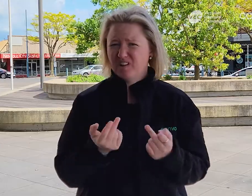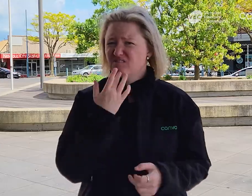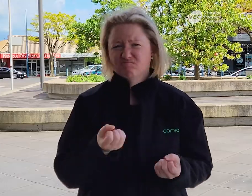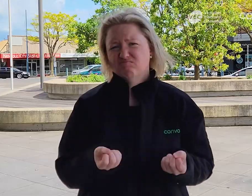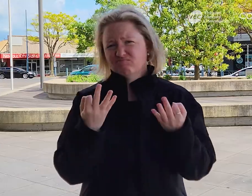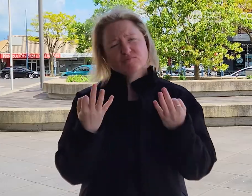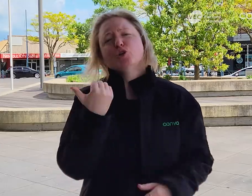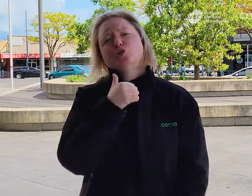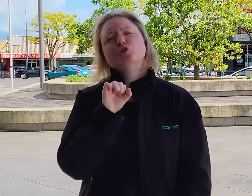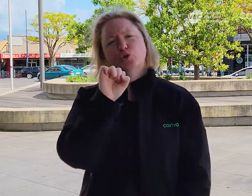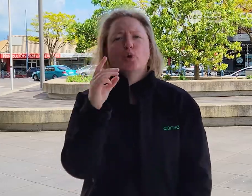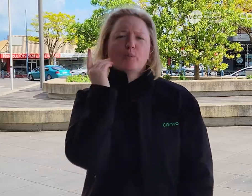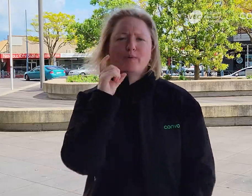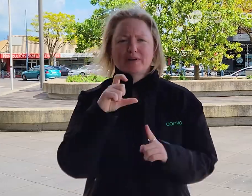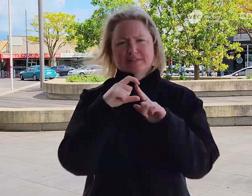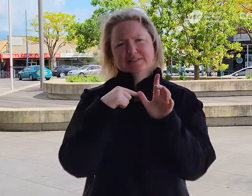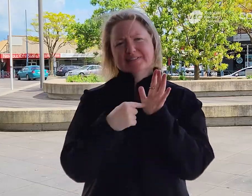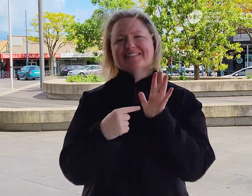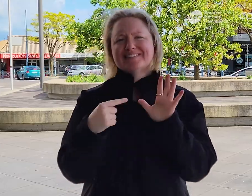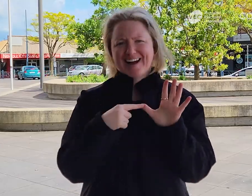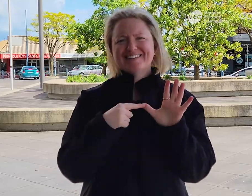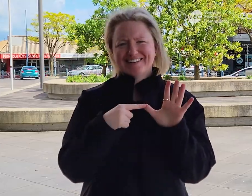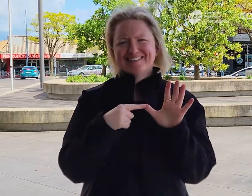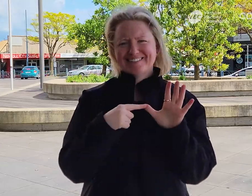or use your mobile data.